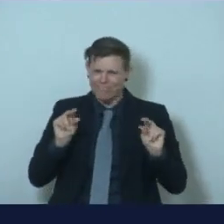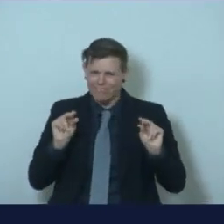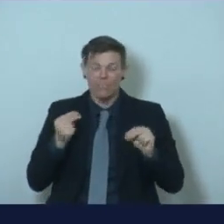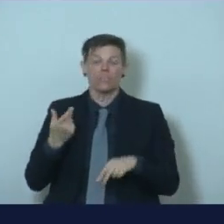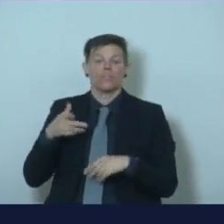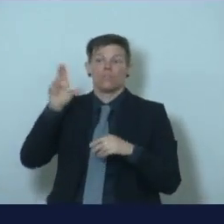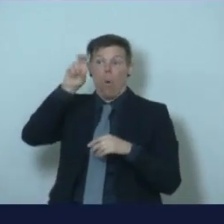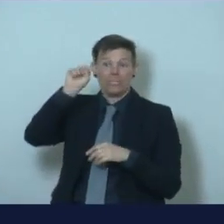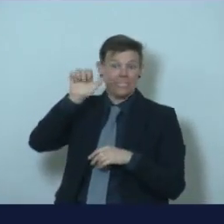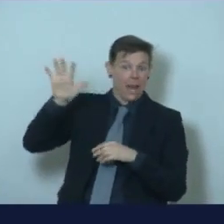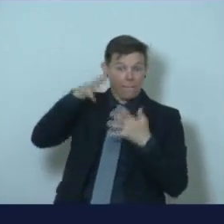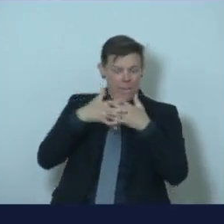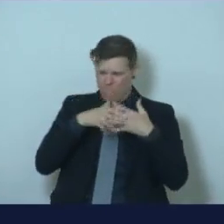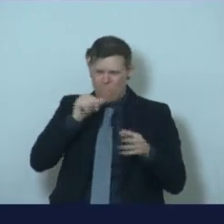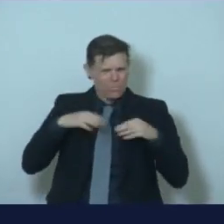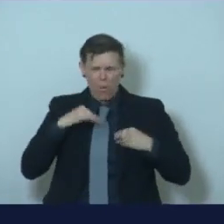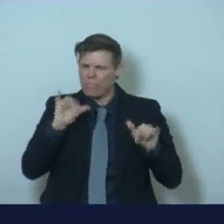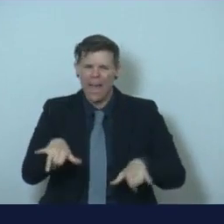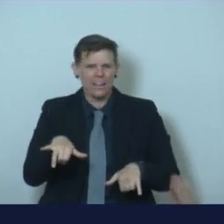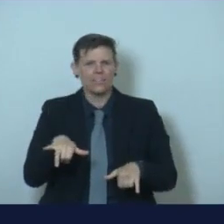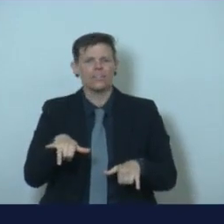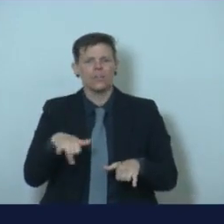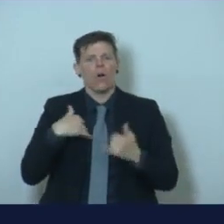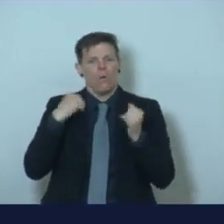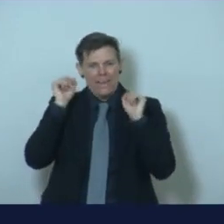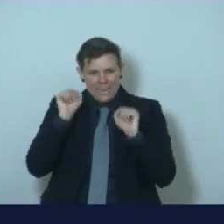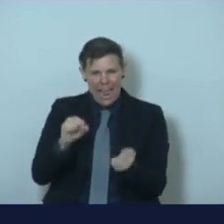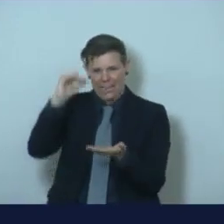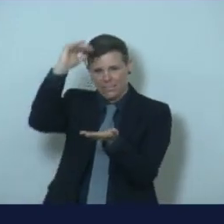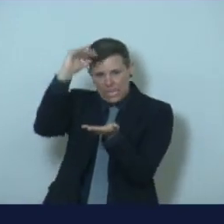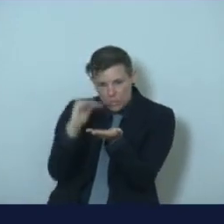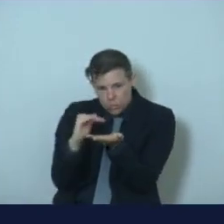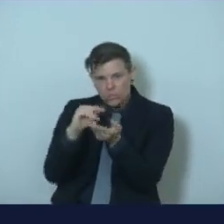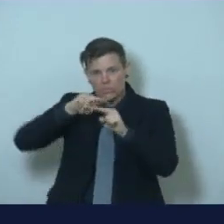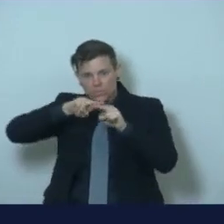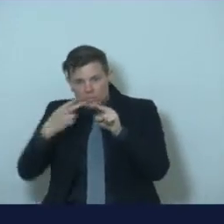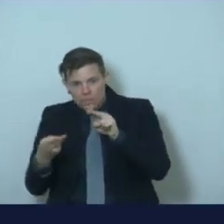IT IS UNACCEPTABLE IN THE COUNTRY AND UNACCEPTABLE IN THE WORLD.